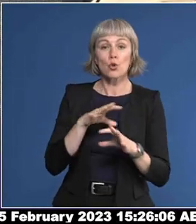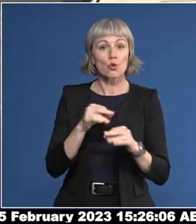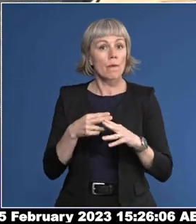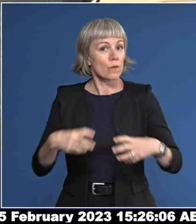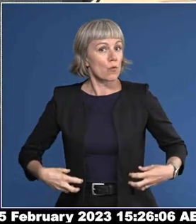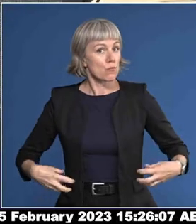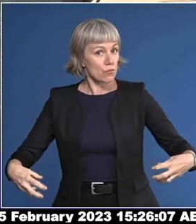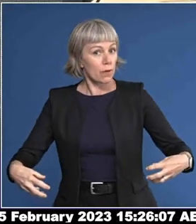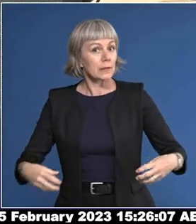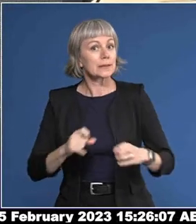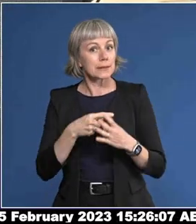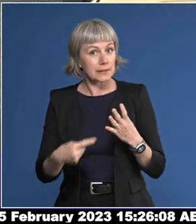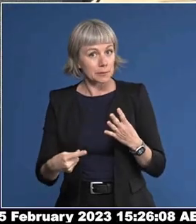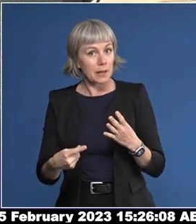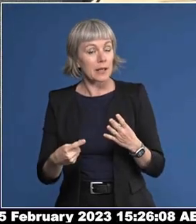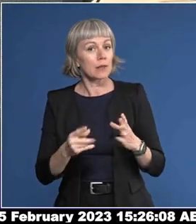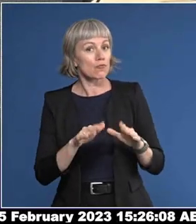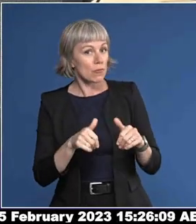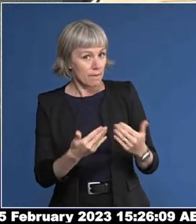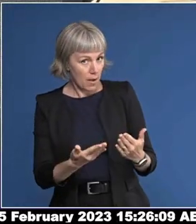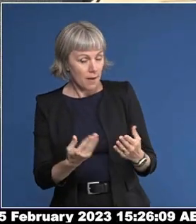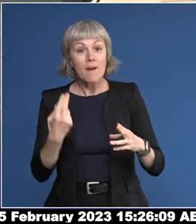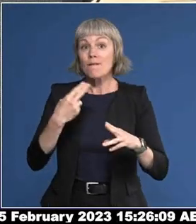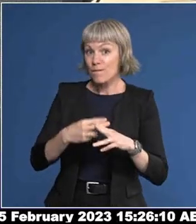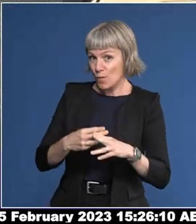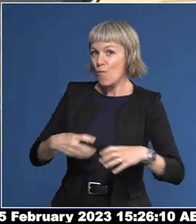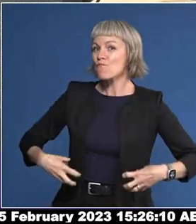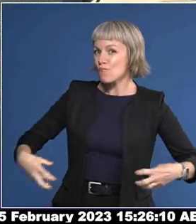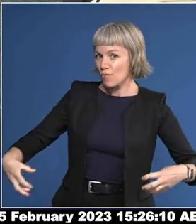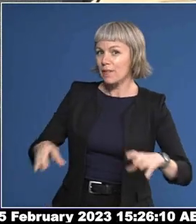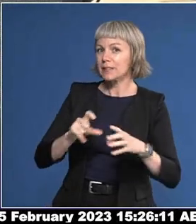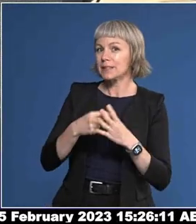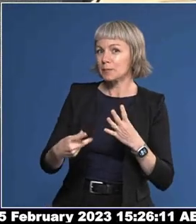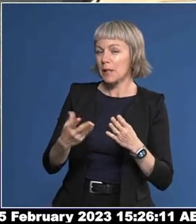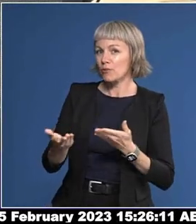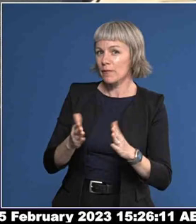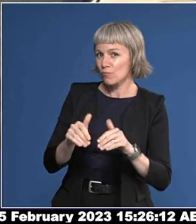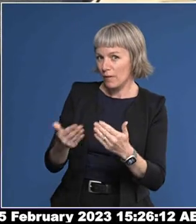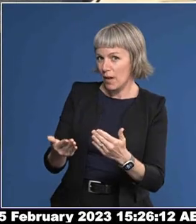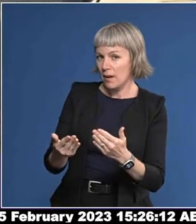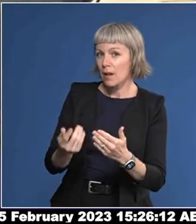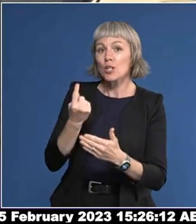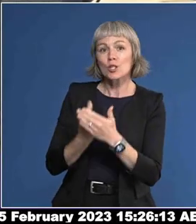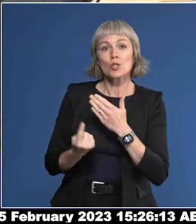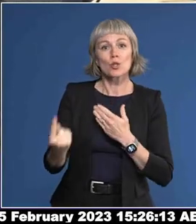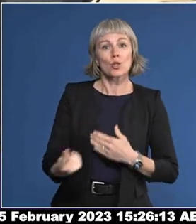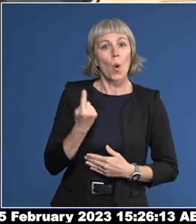providers, for-profit disability service providers, sole traders and government agencies? MS LEIGH: Yes, that's right.